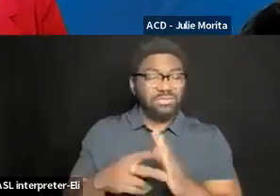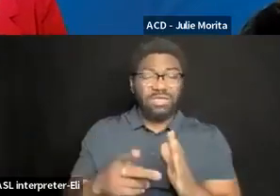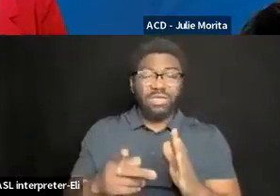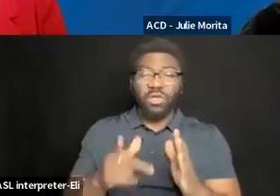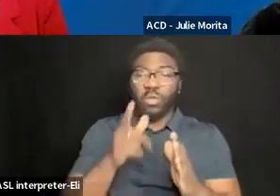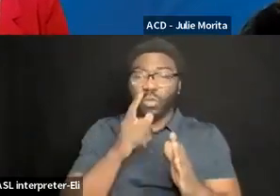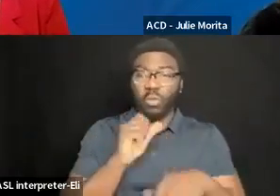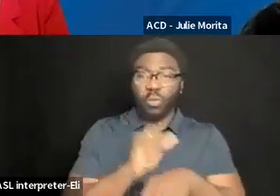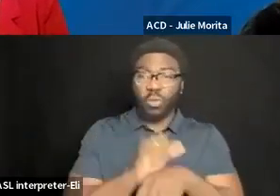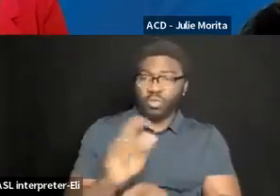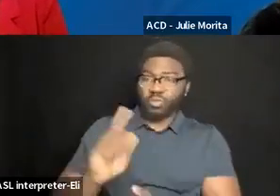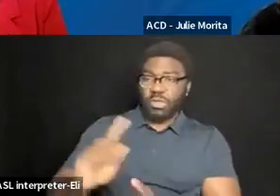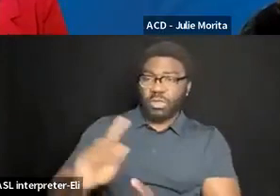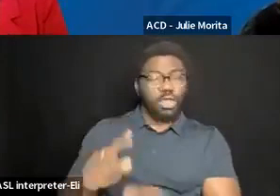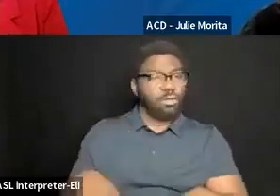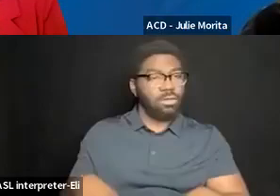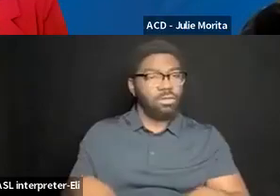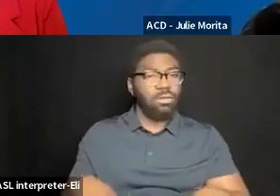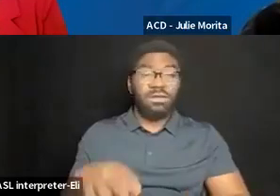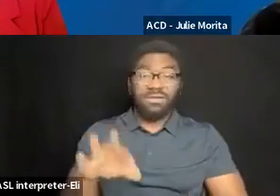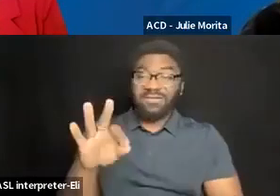I will tell you I had some incredible team members who went